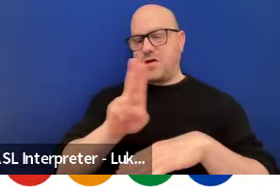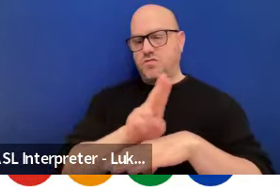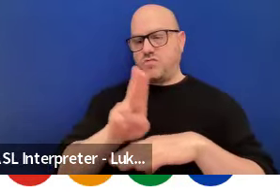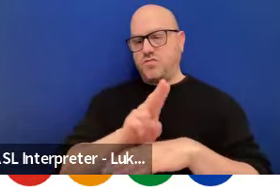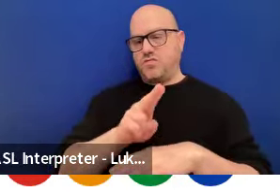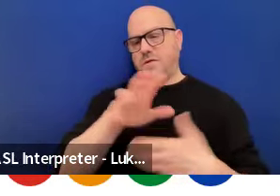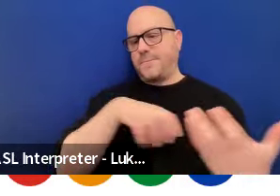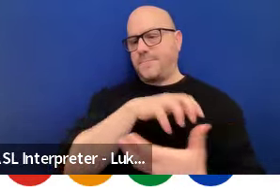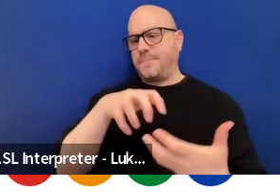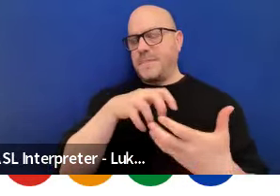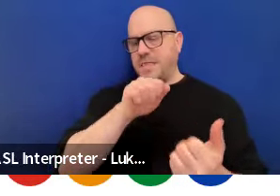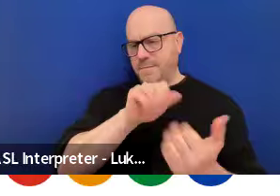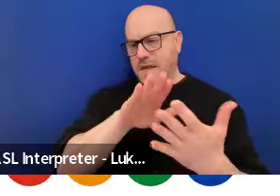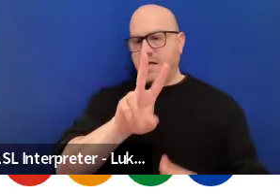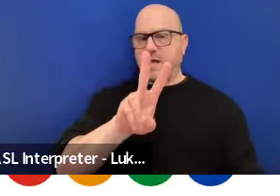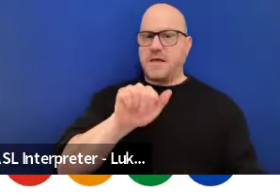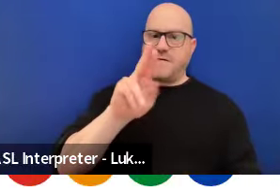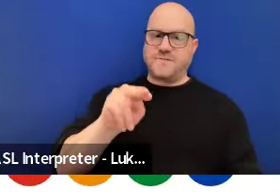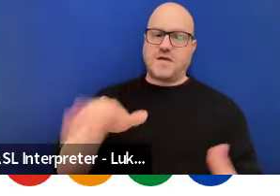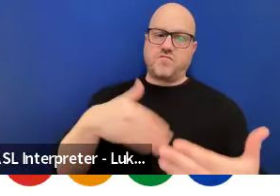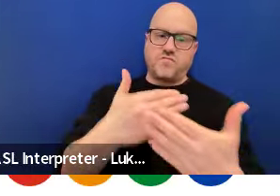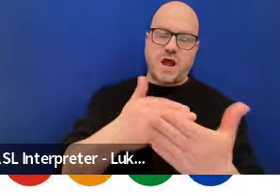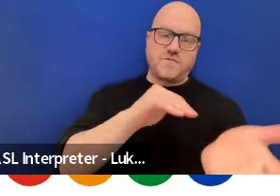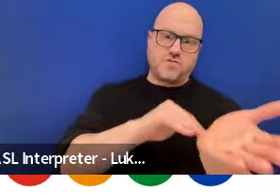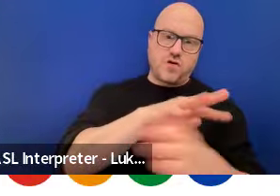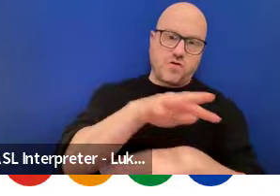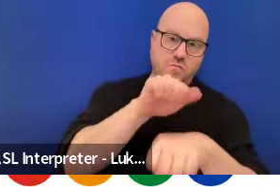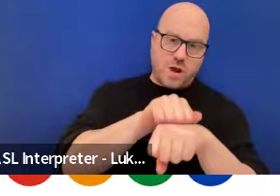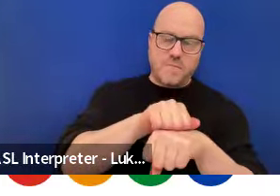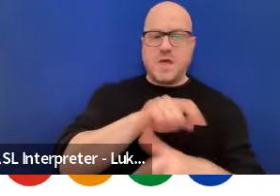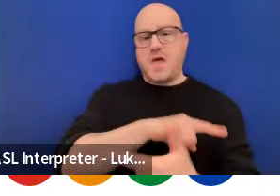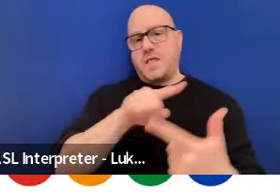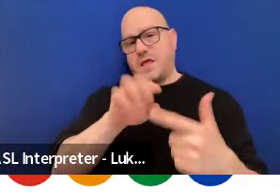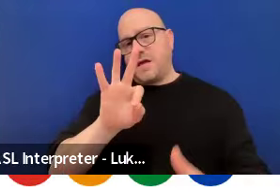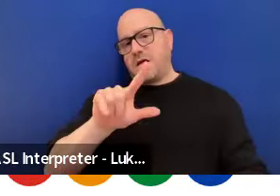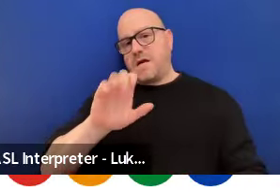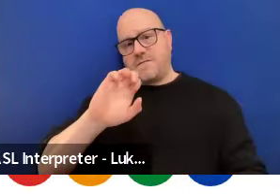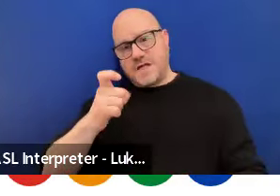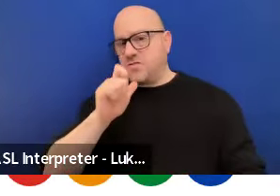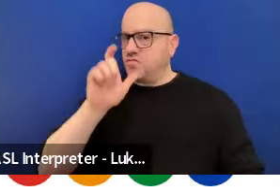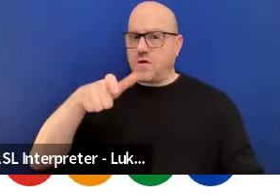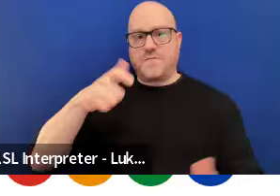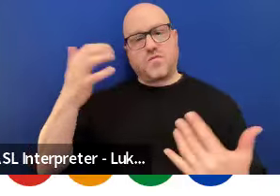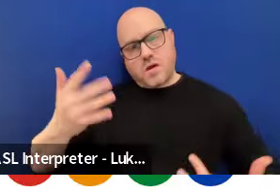EXCELLENT PROGRAM, PARTICULARLY WHEN YOU CAN USE THE HYBRID METHOD OF TAKING THE RIDE VAN TO A